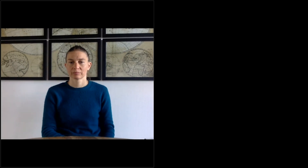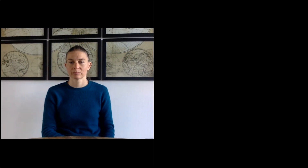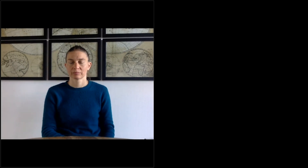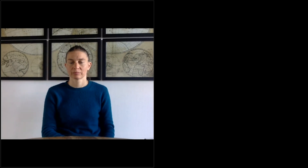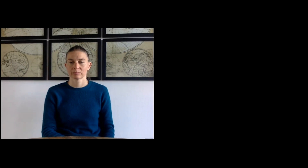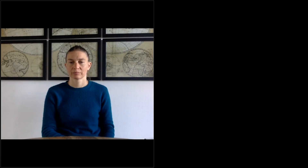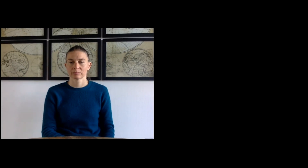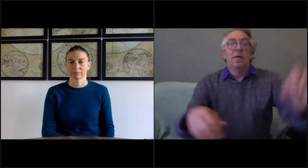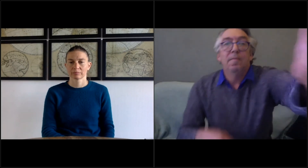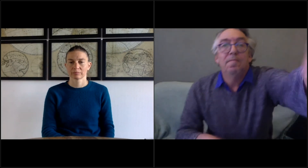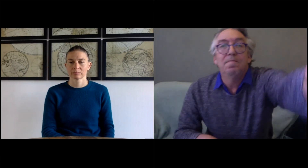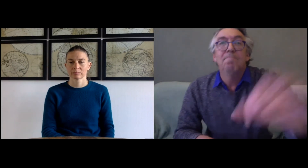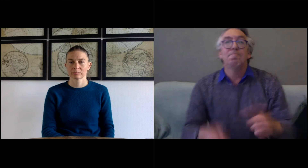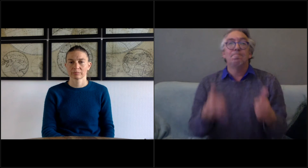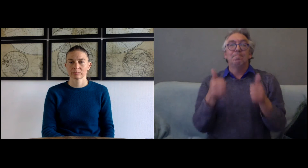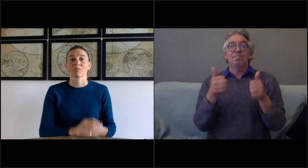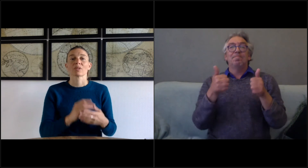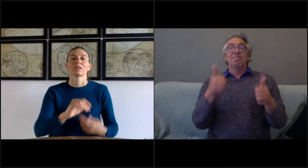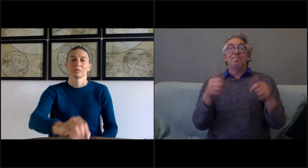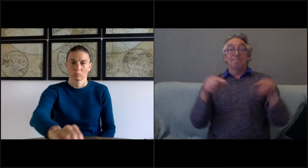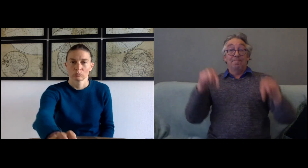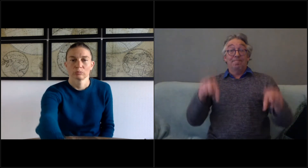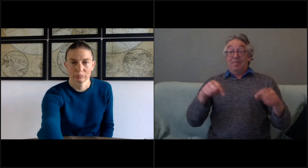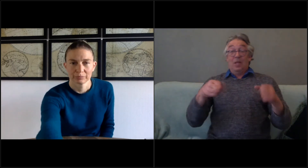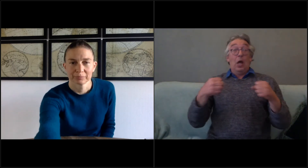for the whole program of European Solidarity Corps.